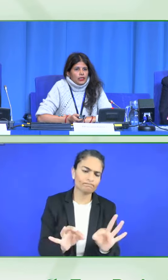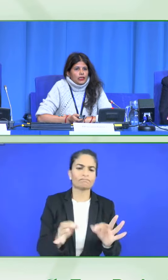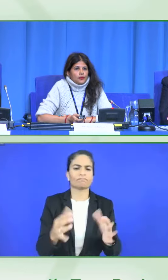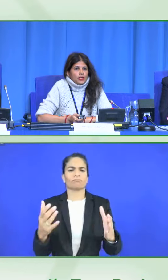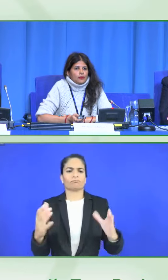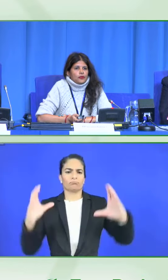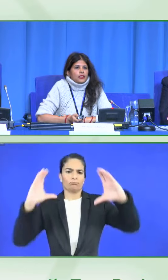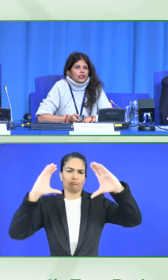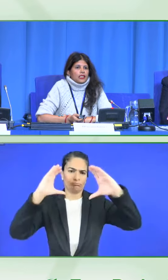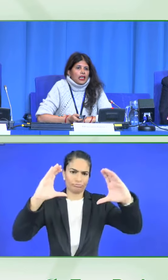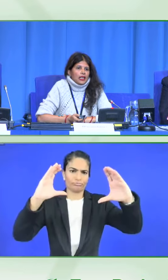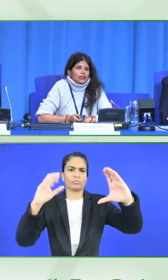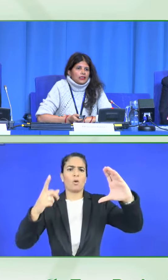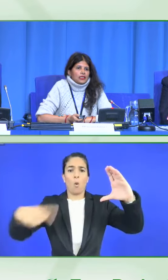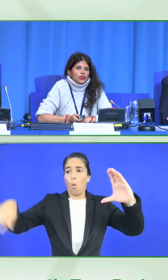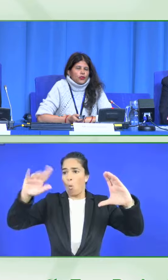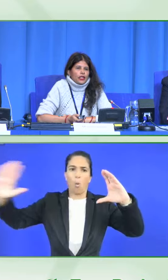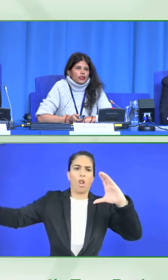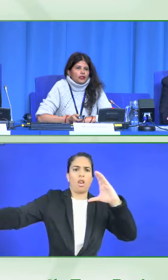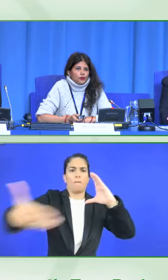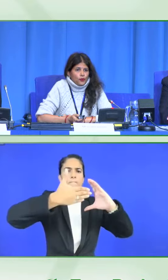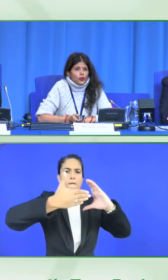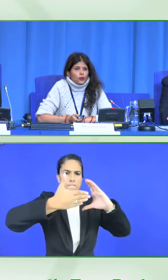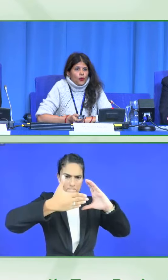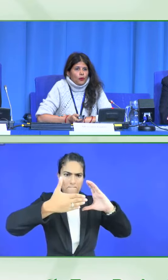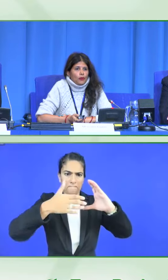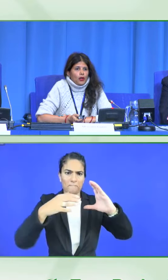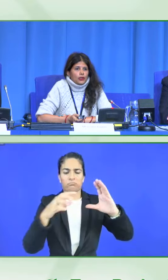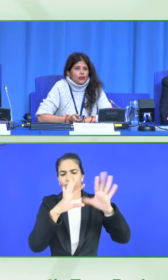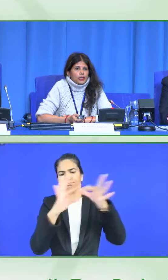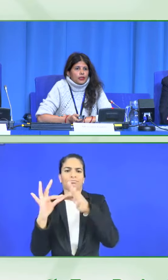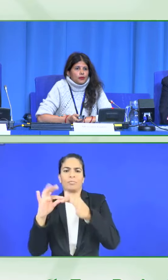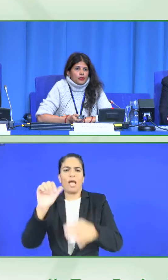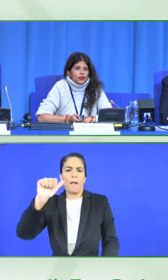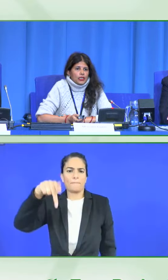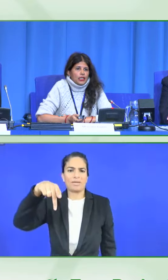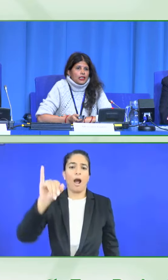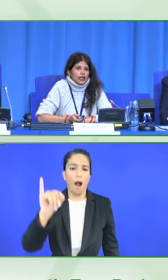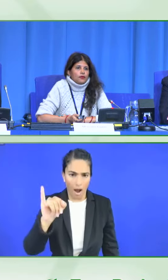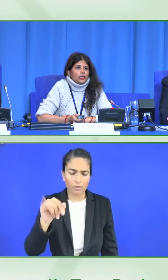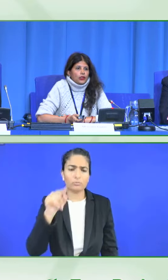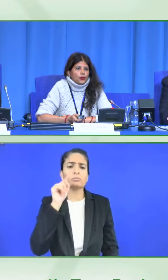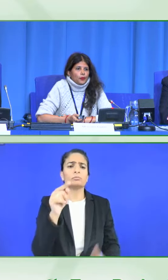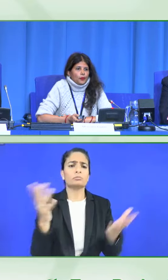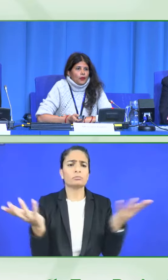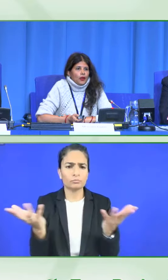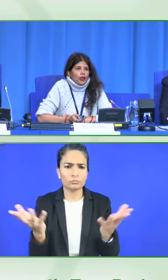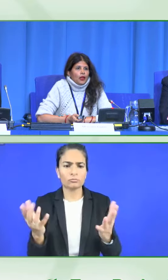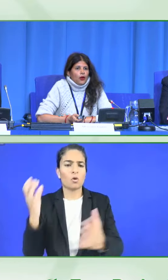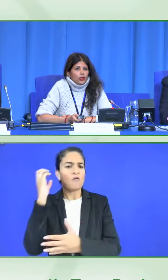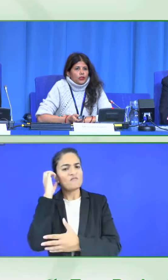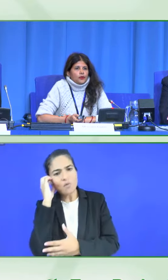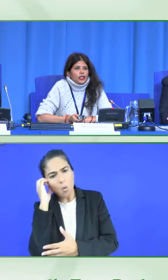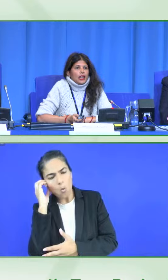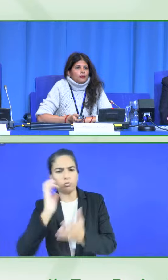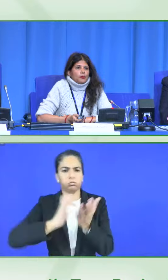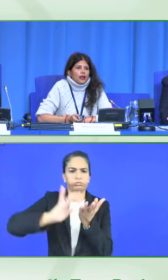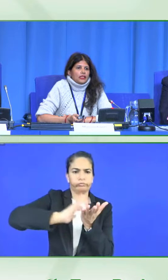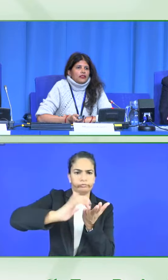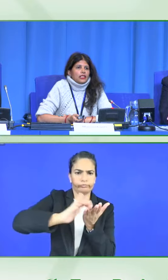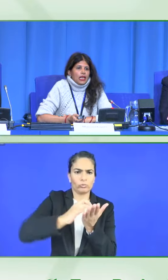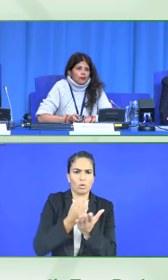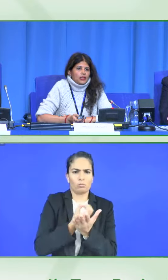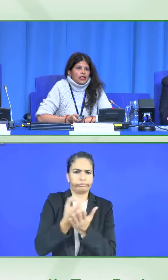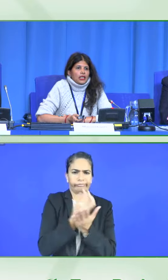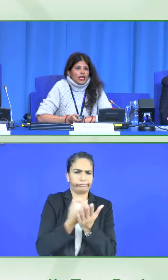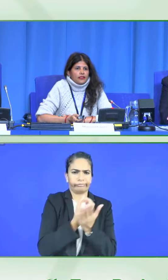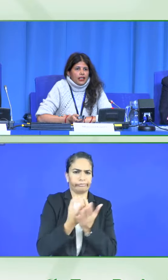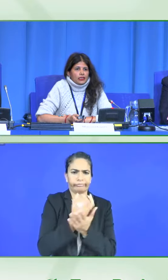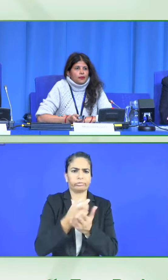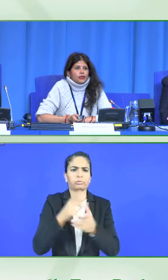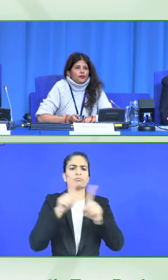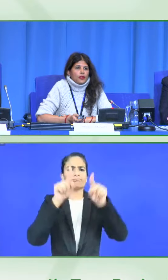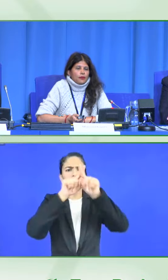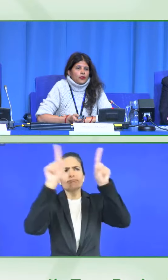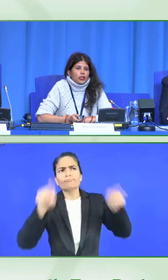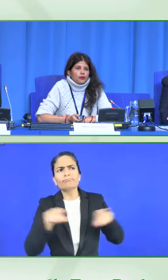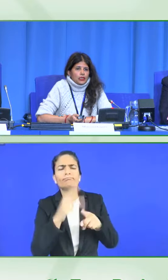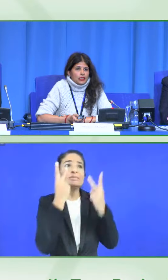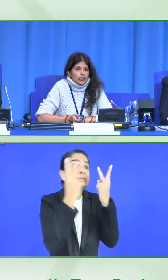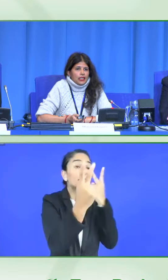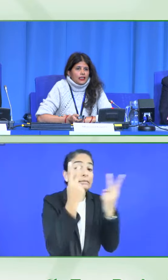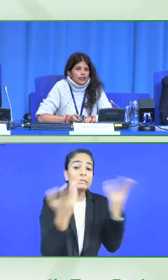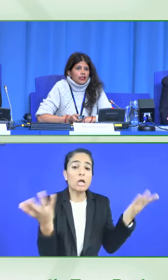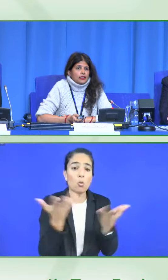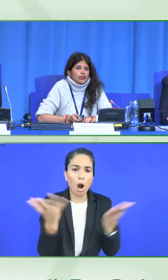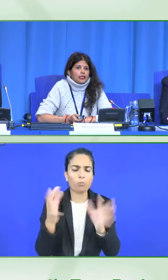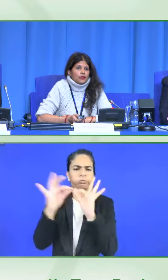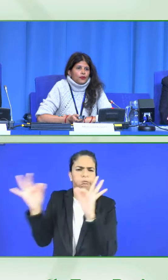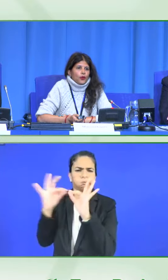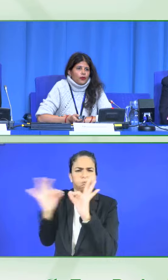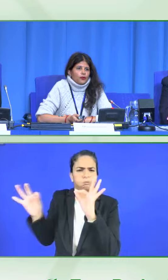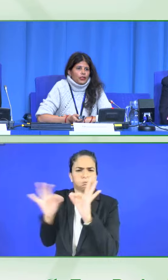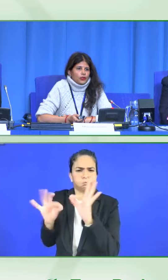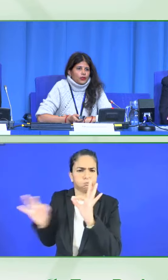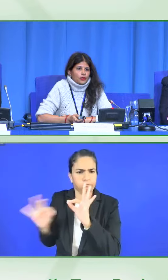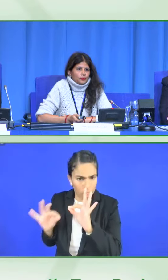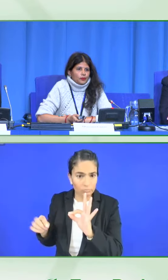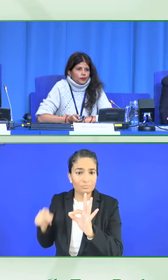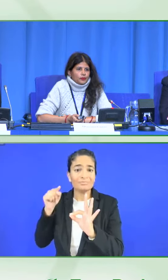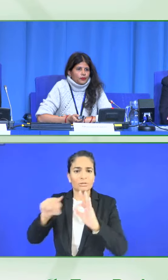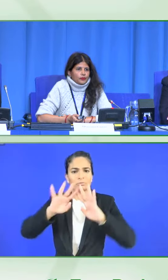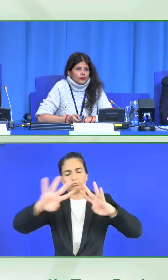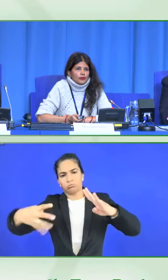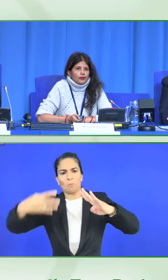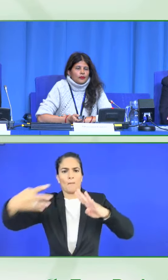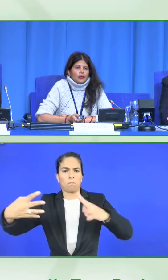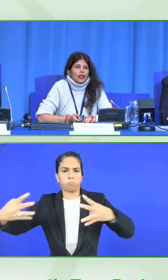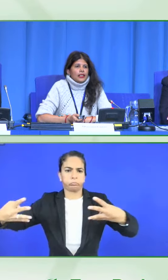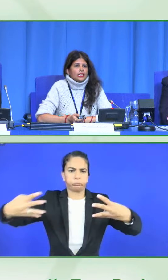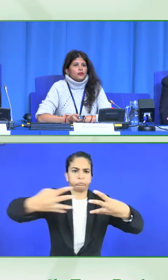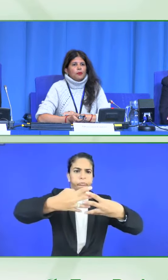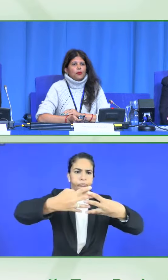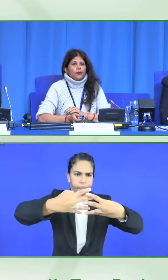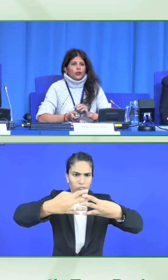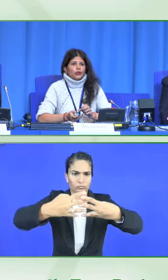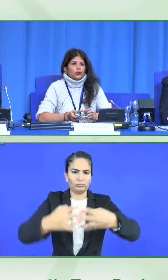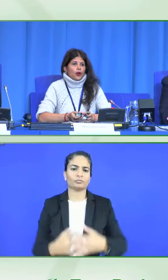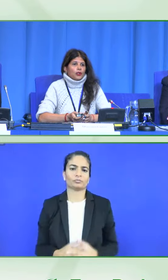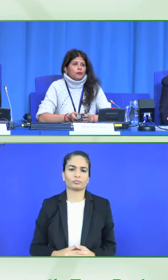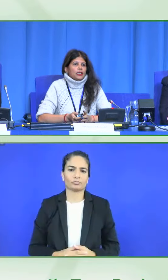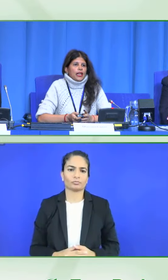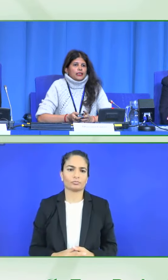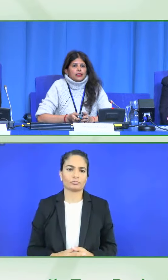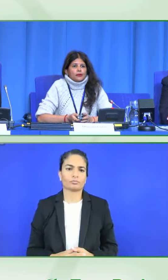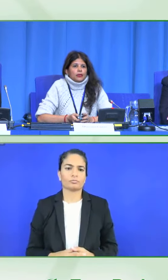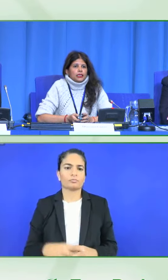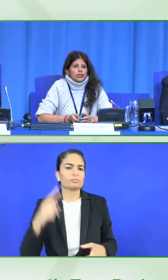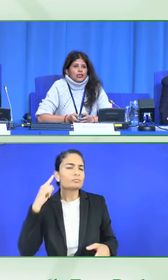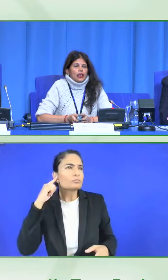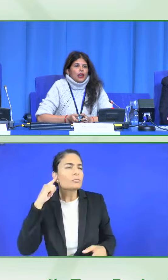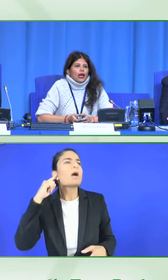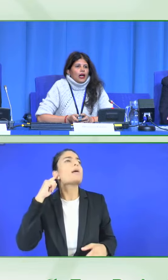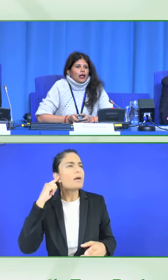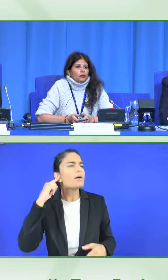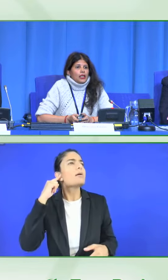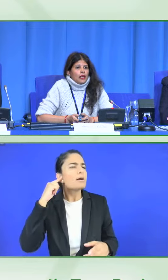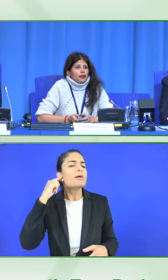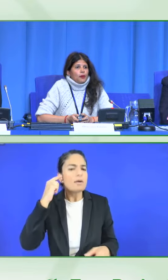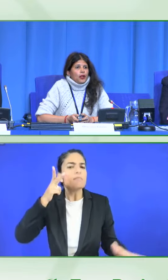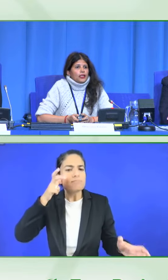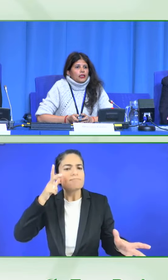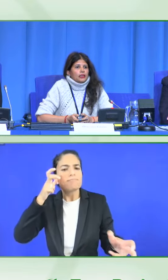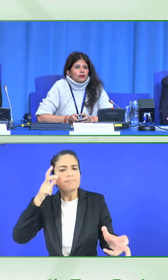Morphic also lets you access many other settings, on the computer, very easily if you want to